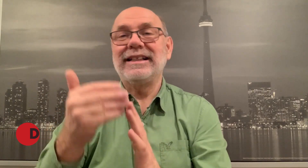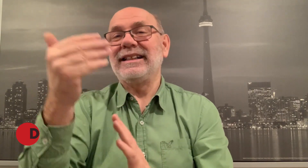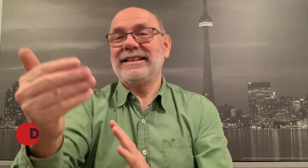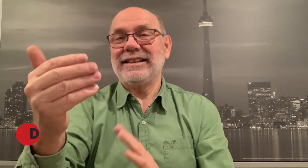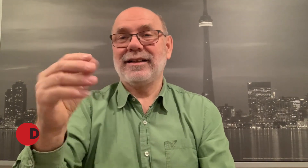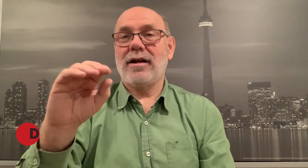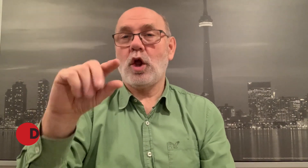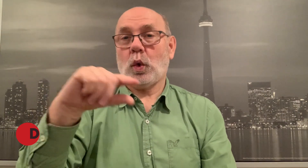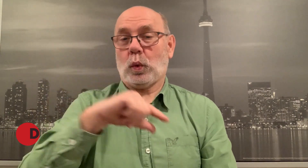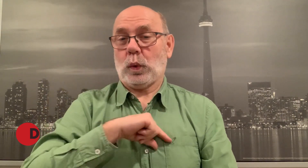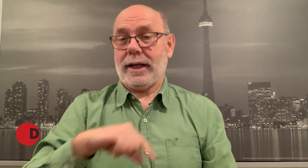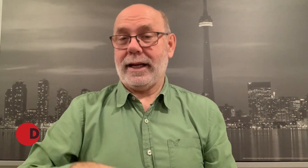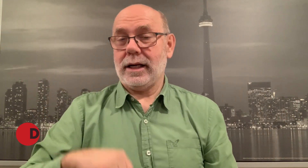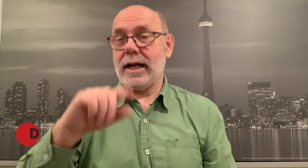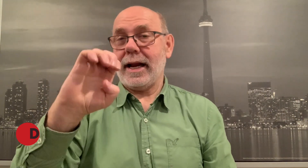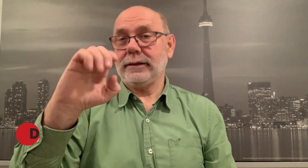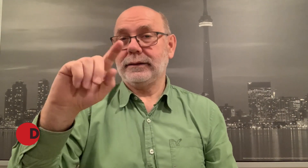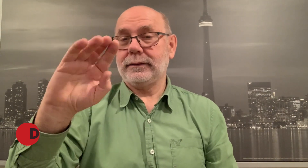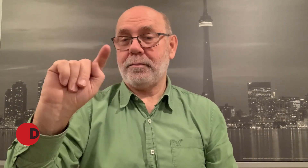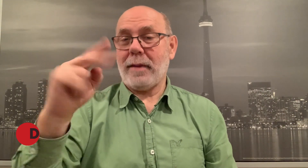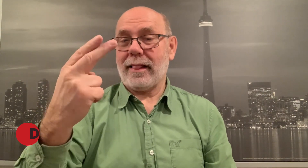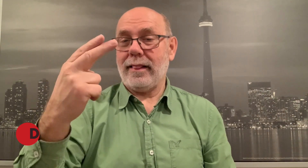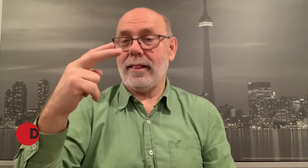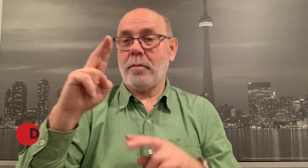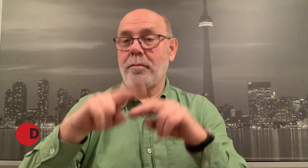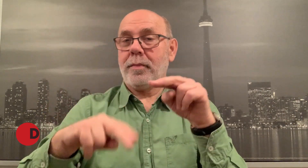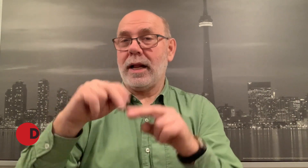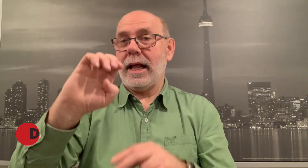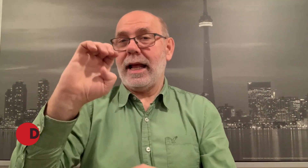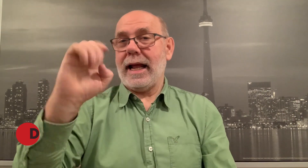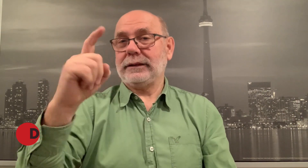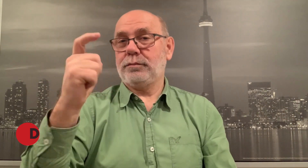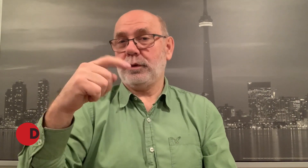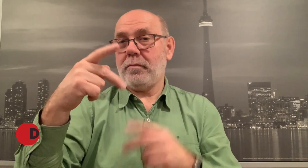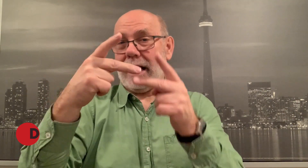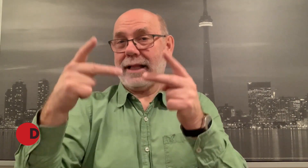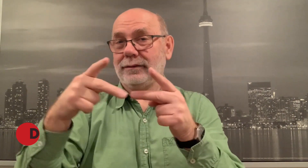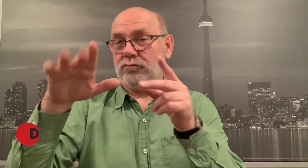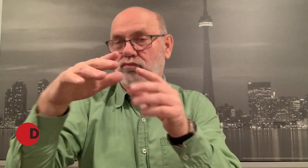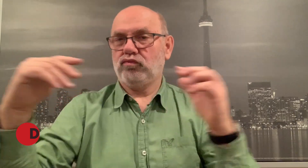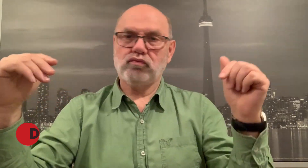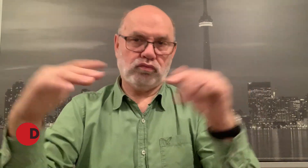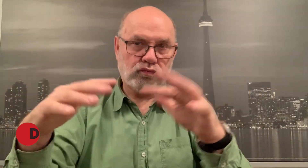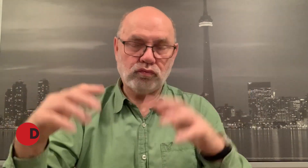to the Queen Elizabeth Exhibition Center.